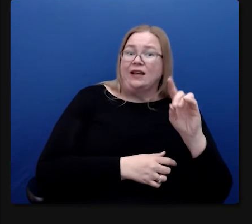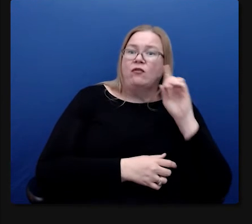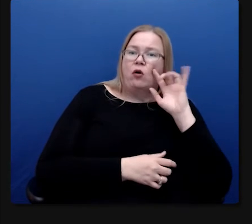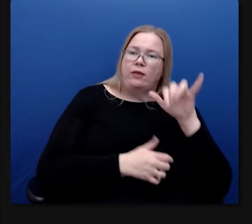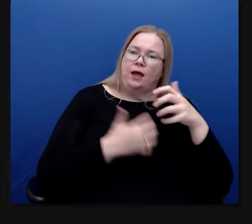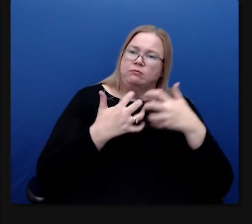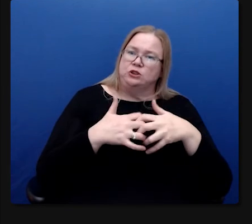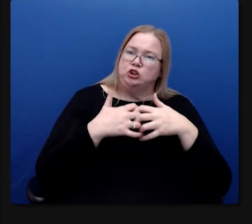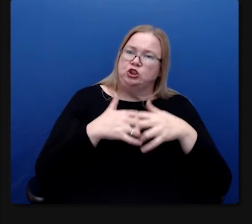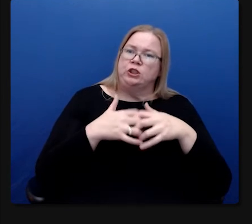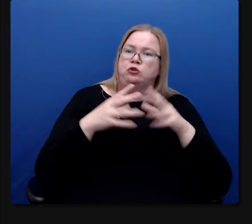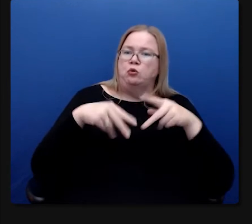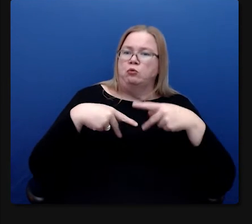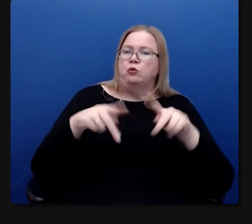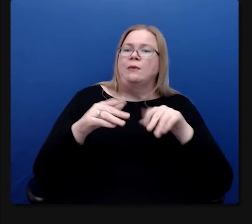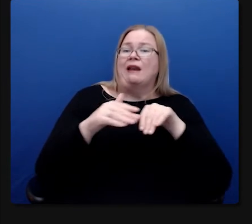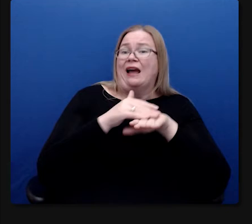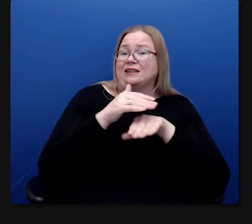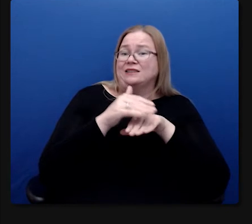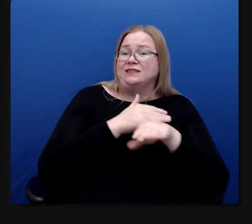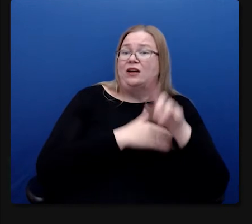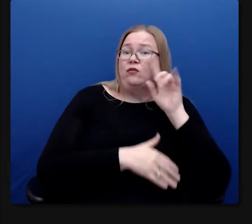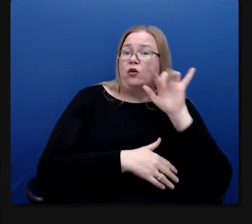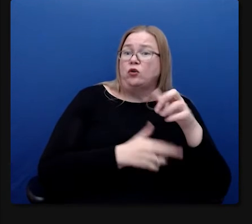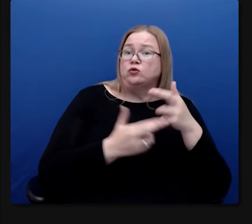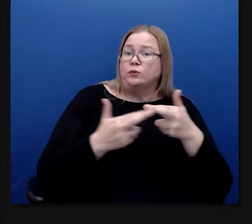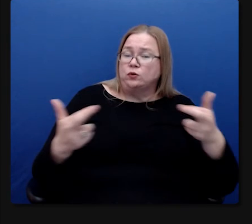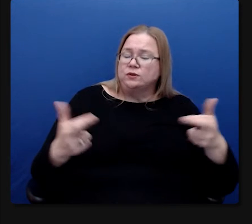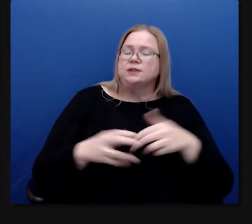of that machine to grant access to those resources.